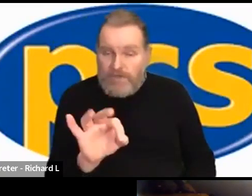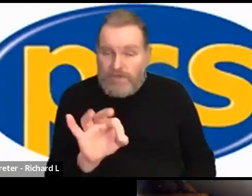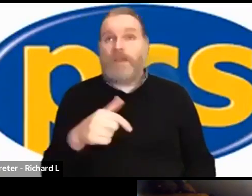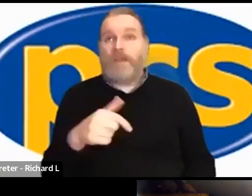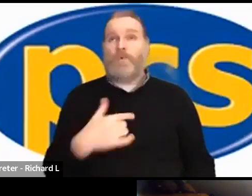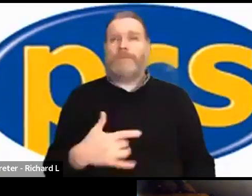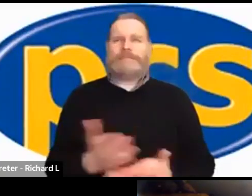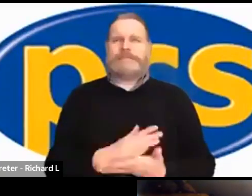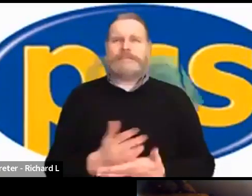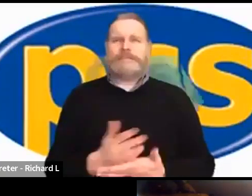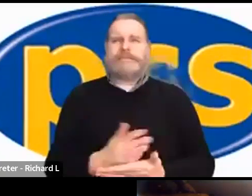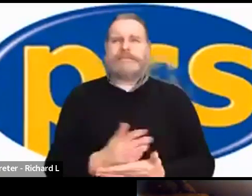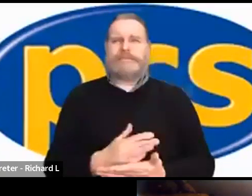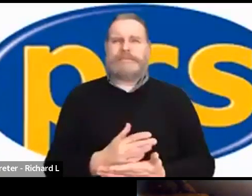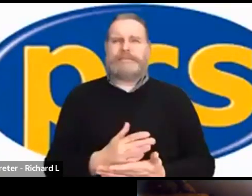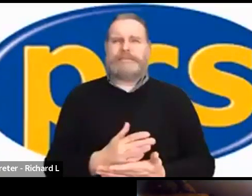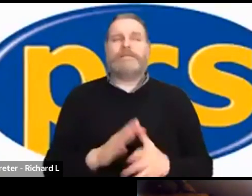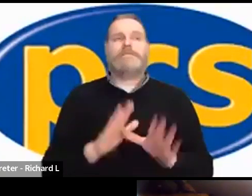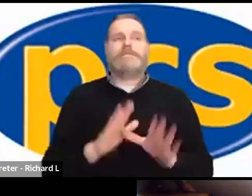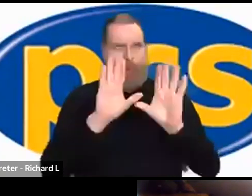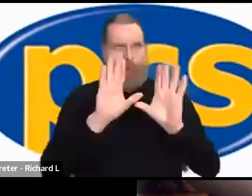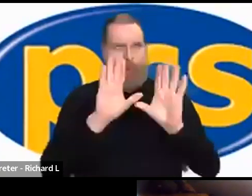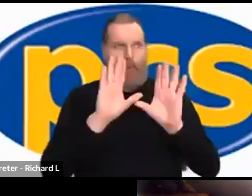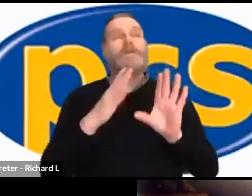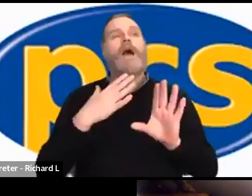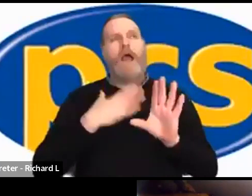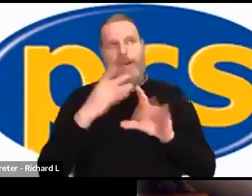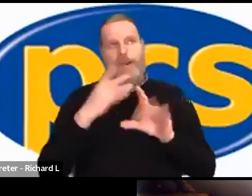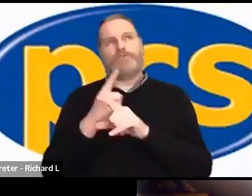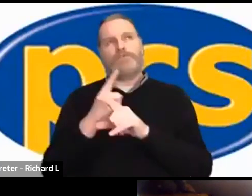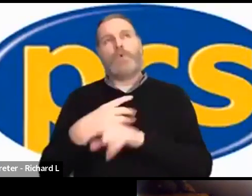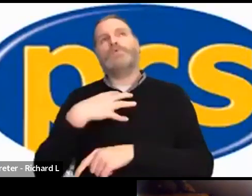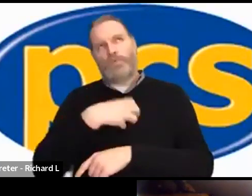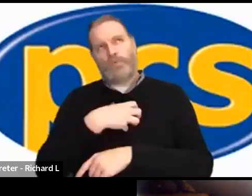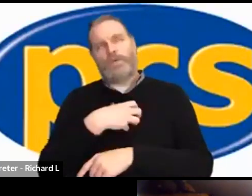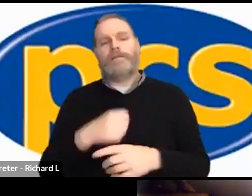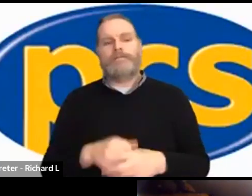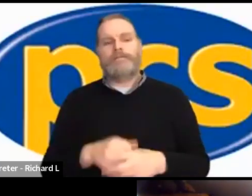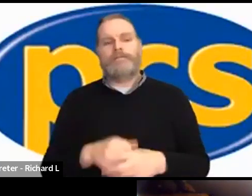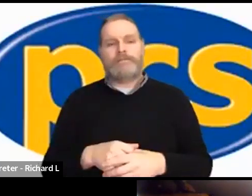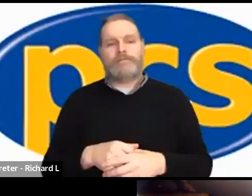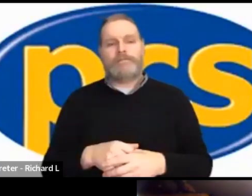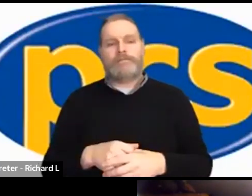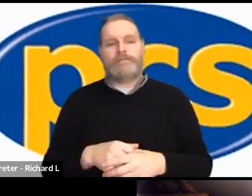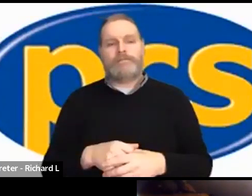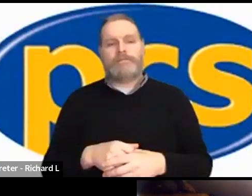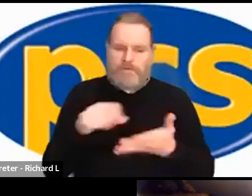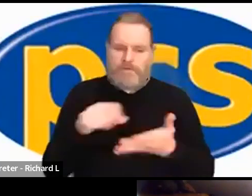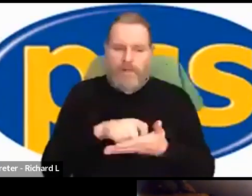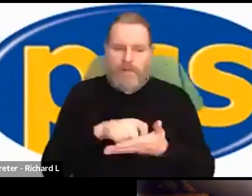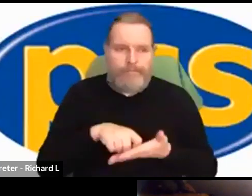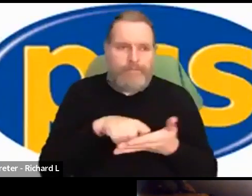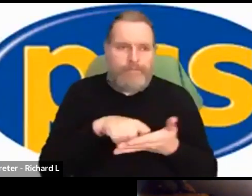come to us for advice, because Fran is absolutely vice, because Fran is absolutely right, they have no right to do these things to people They wouldn't put this stuff in